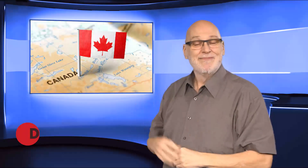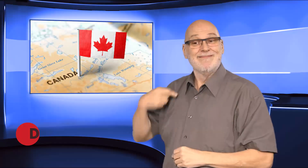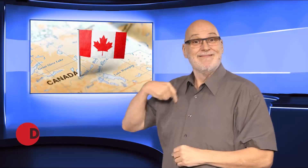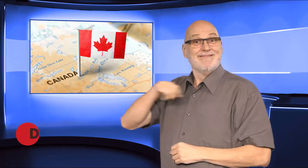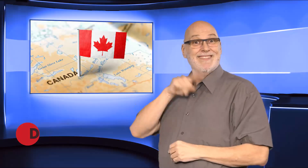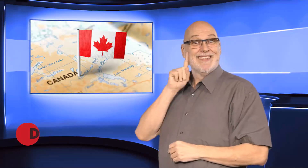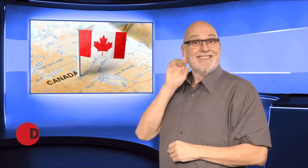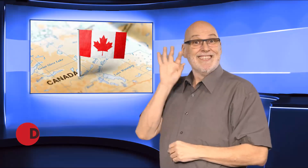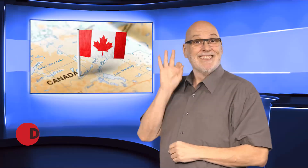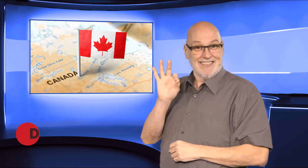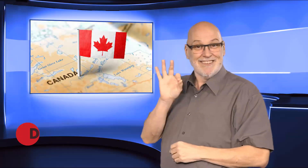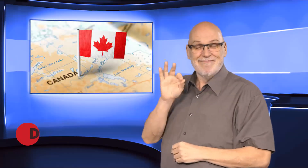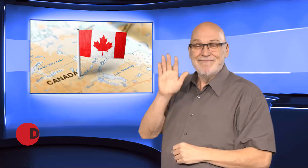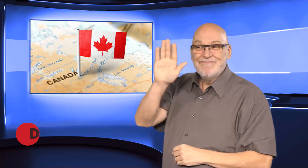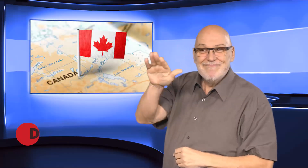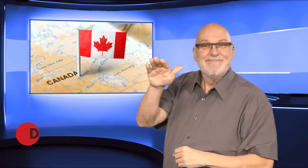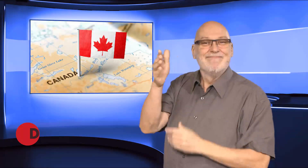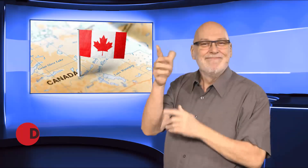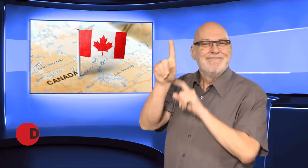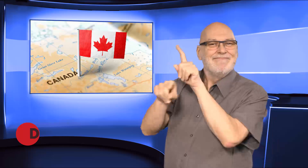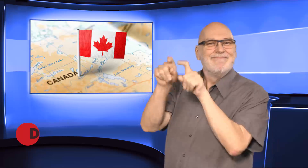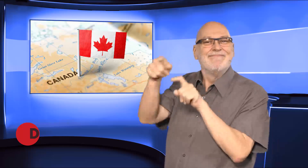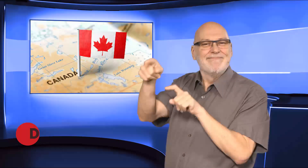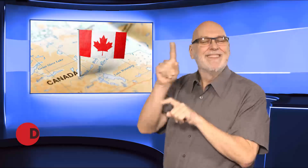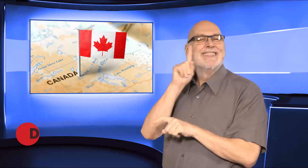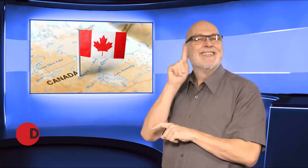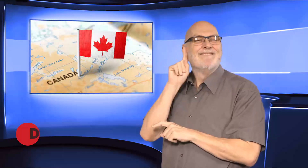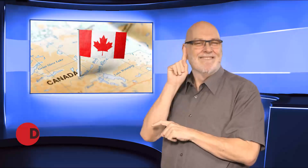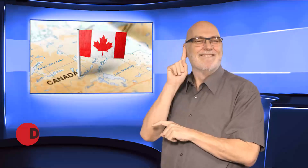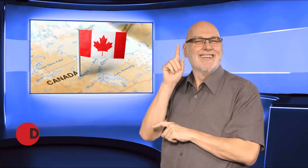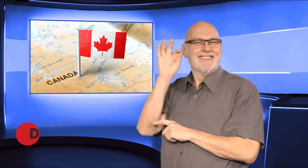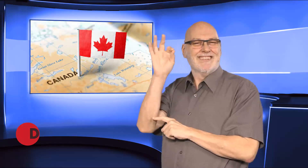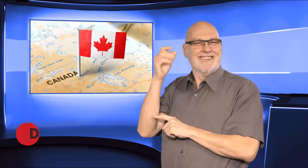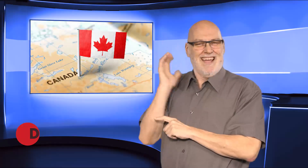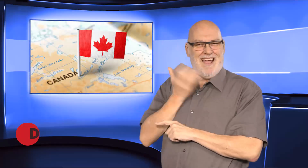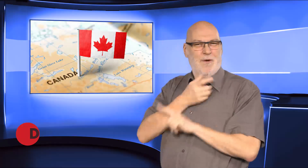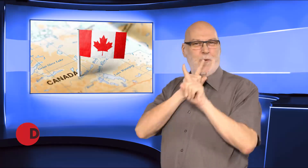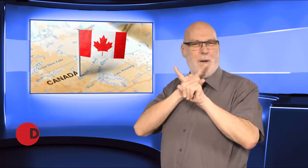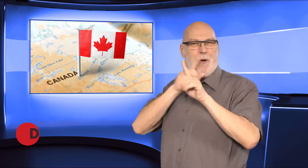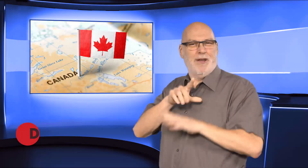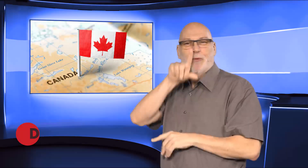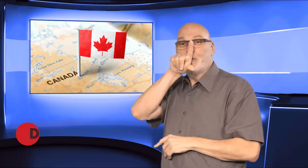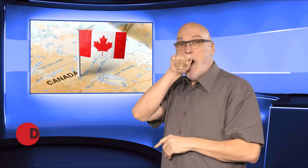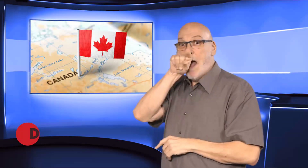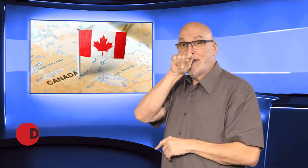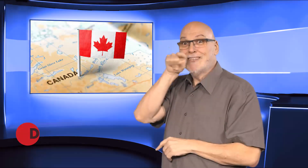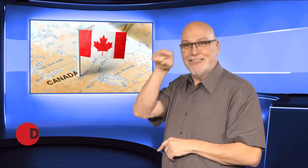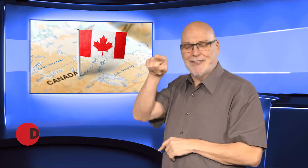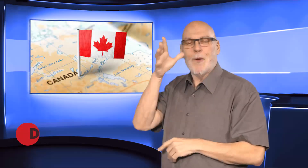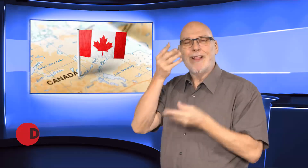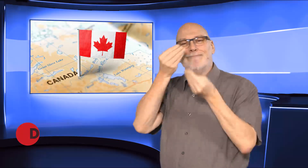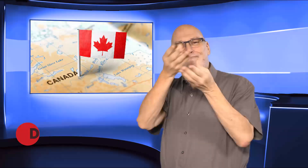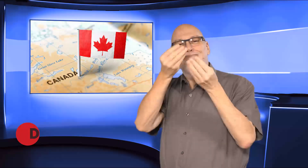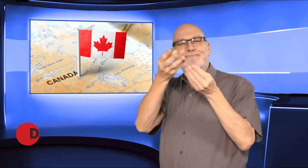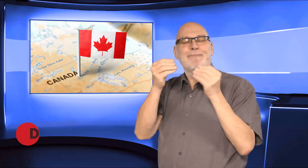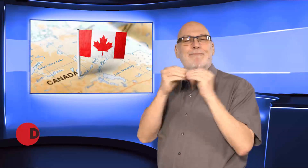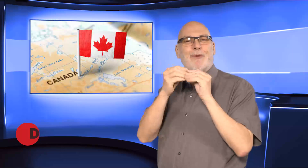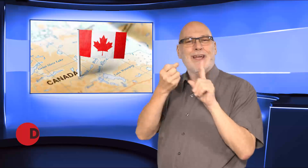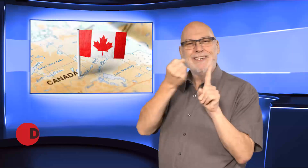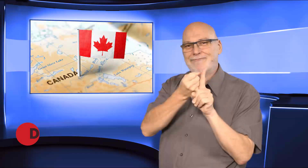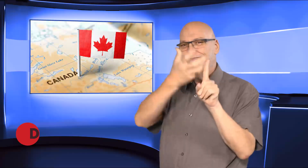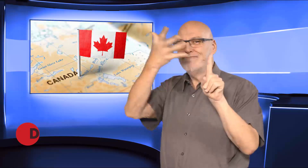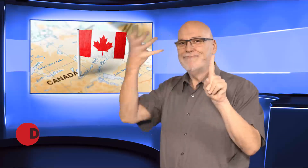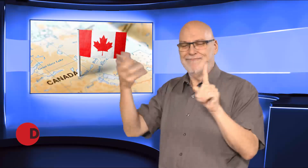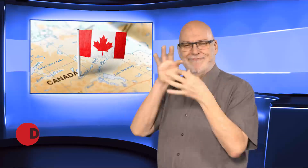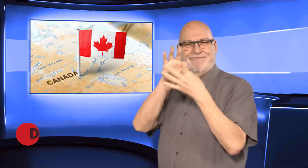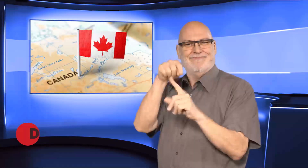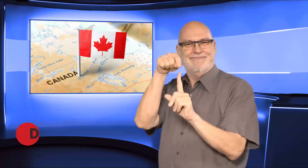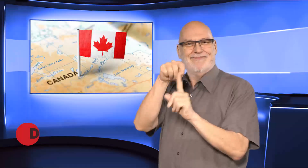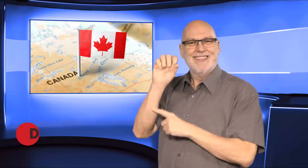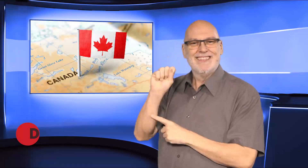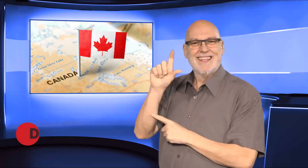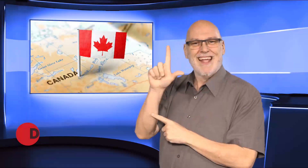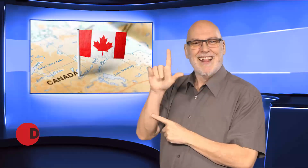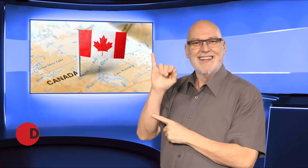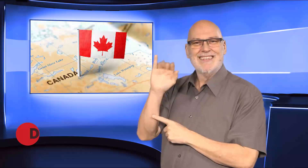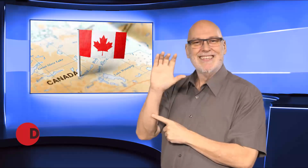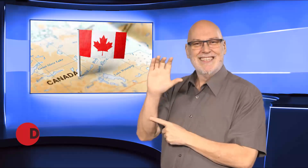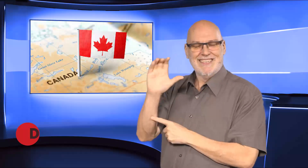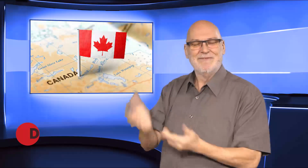DeafDots asked our DeafDots reporter Robyn Mackie to find out more about SLIC.